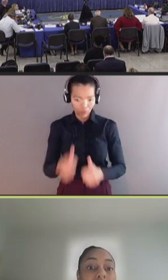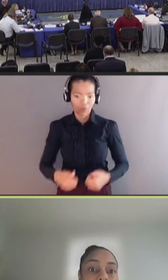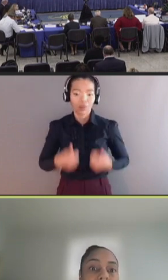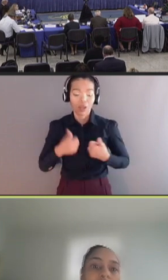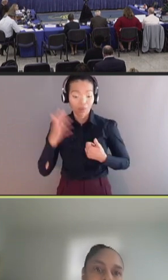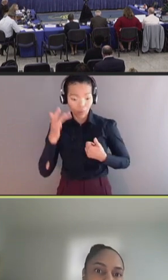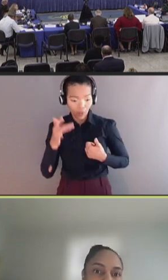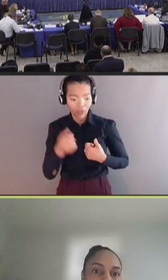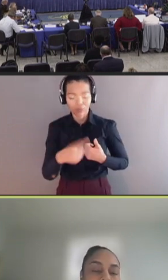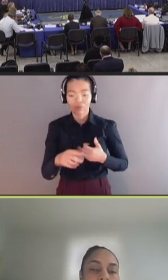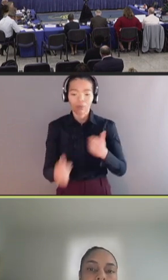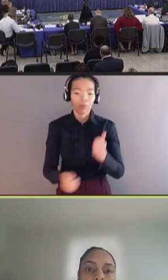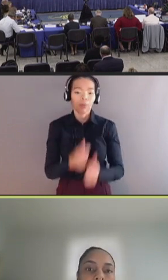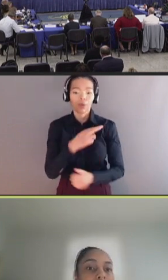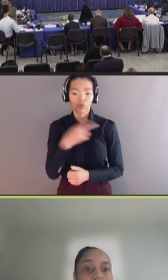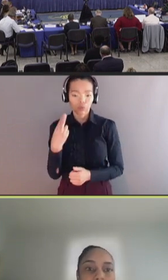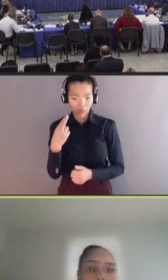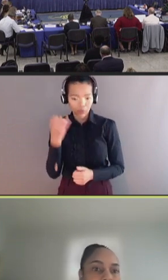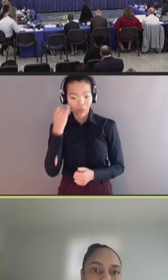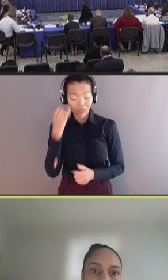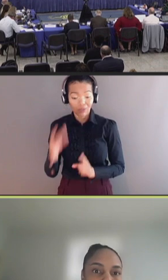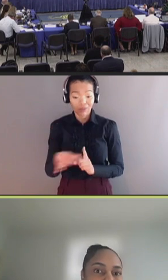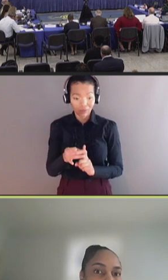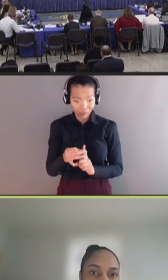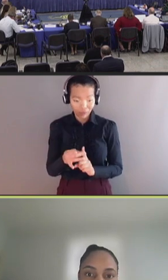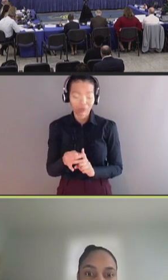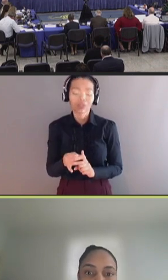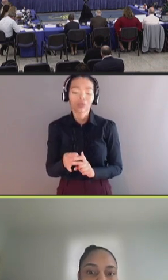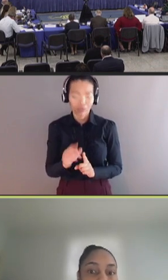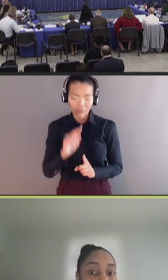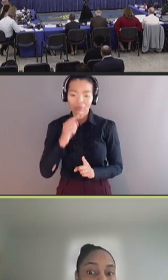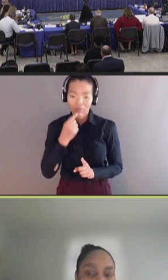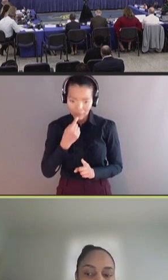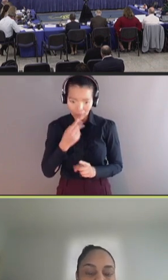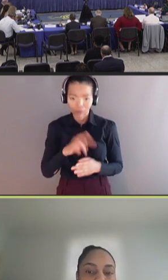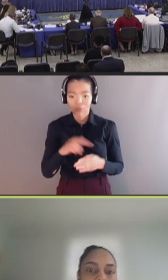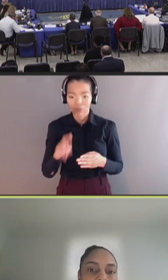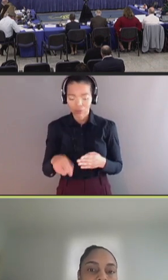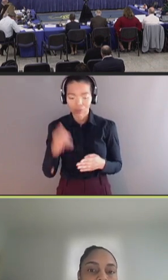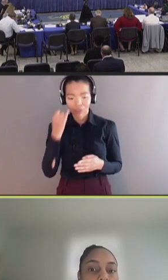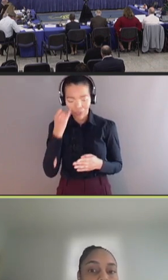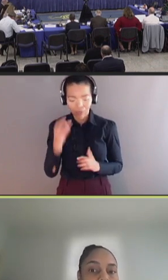severe outcomes if they were to contract one or more of these viruses. And older